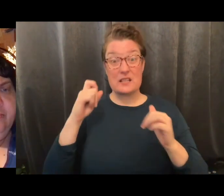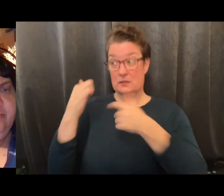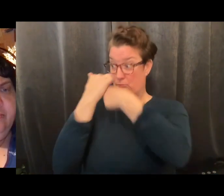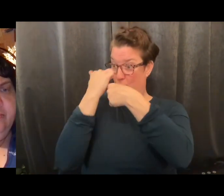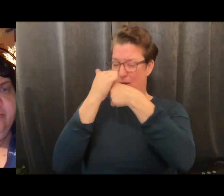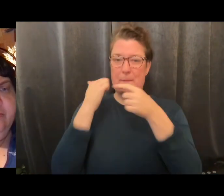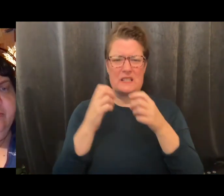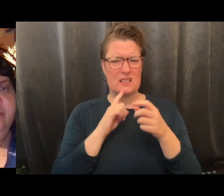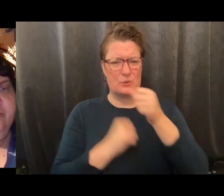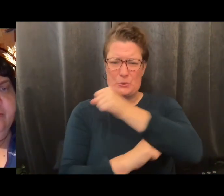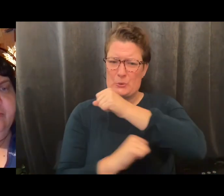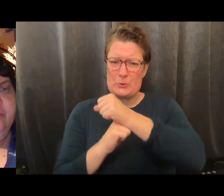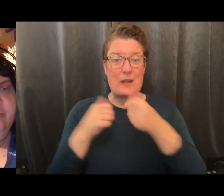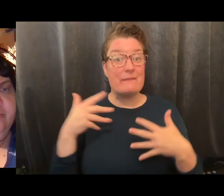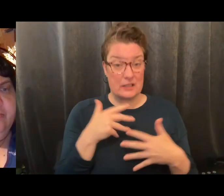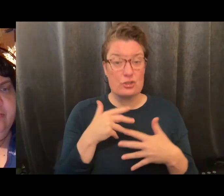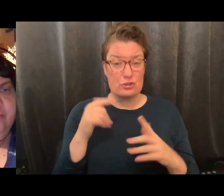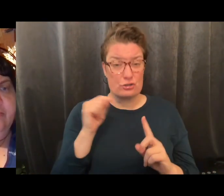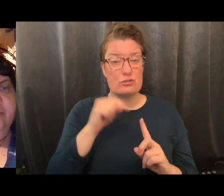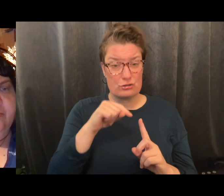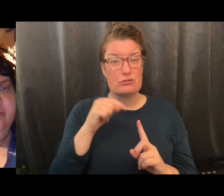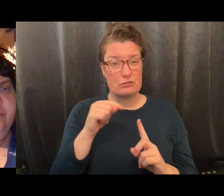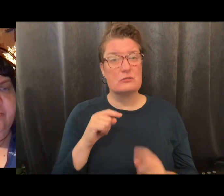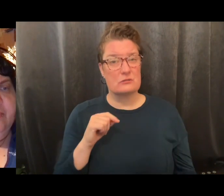It's like, just be scared that we're going to get killed again.